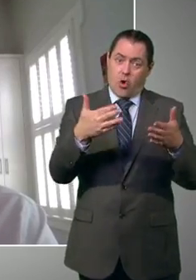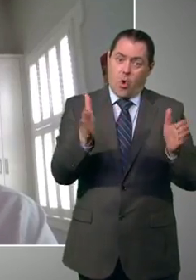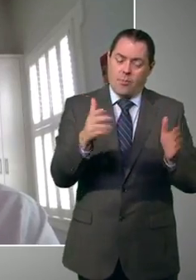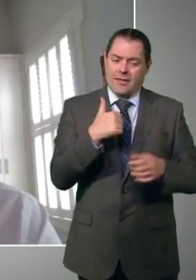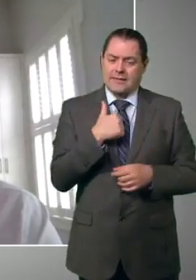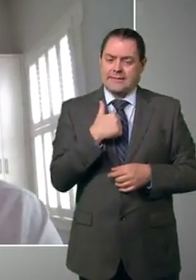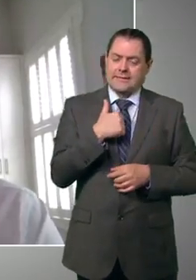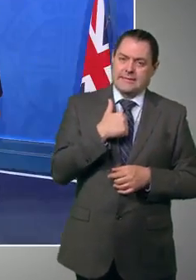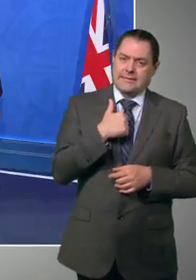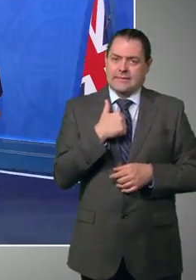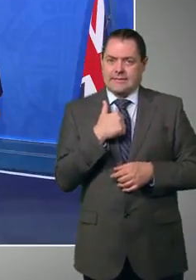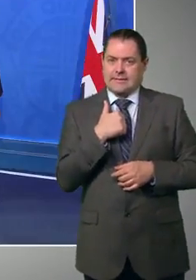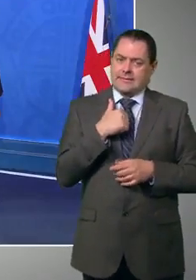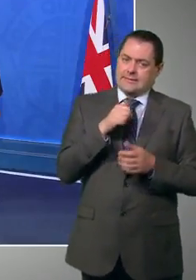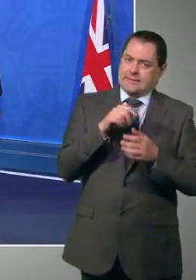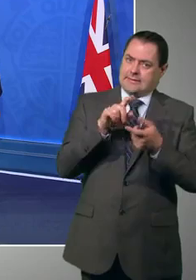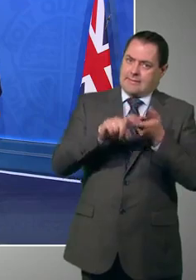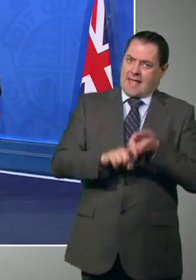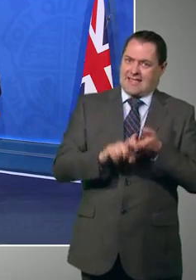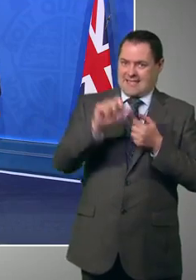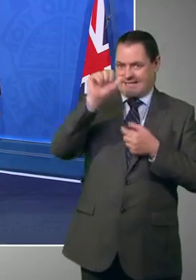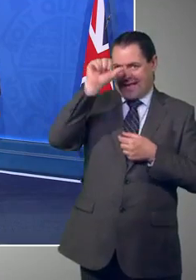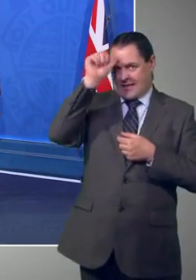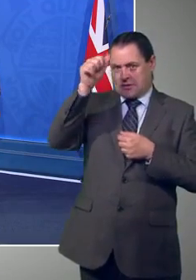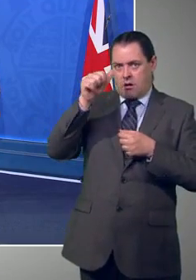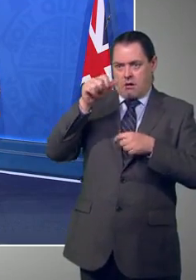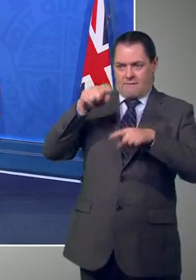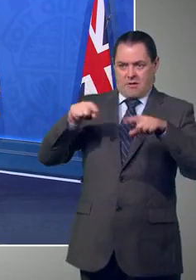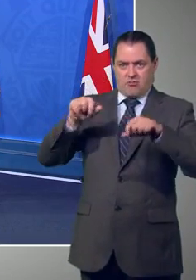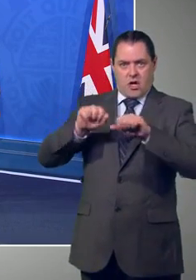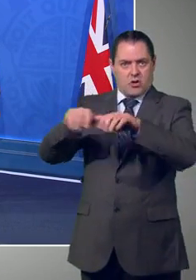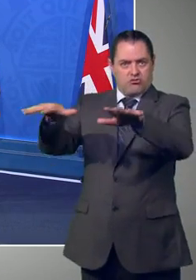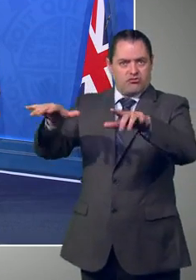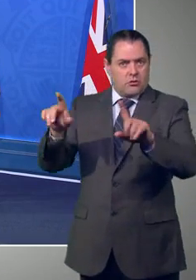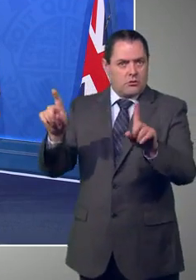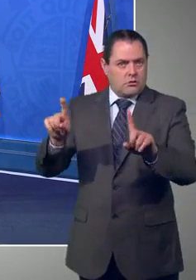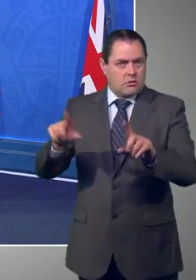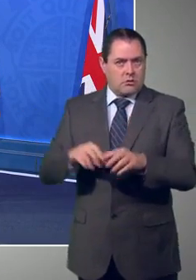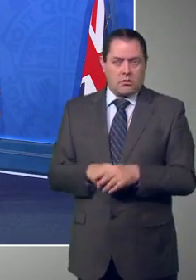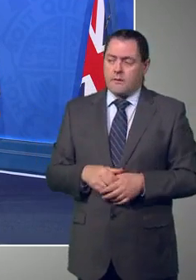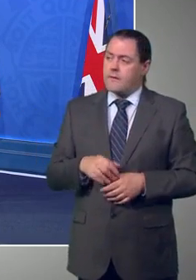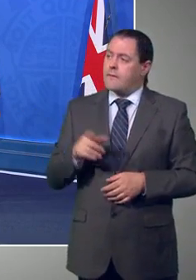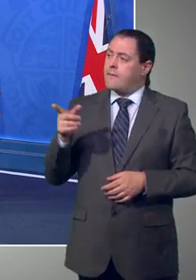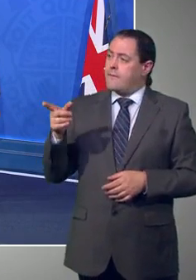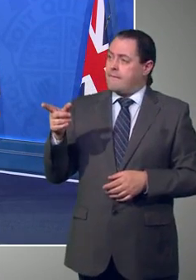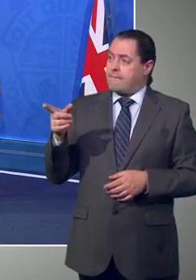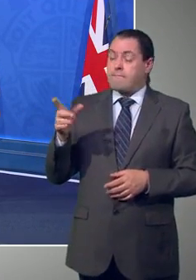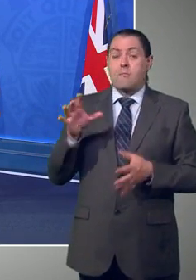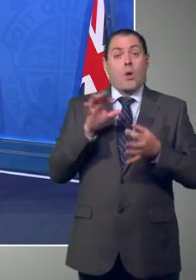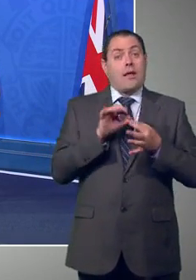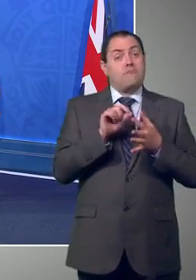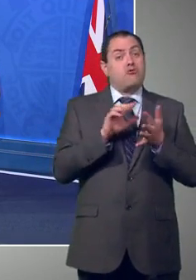do you agree with him on that? will the prime minister and all the time and we're working